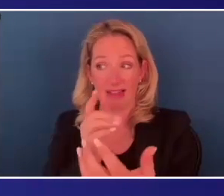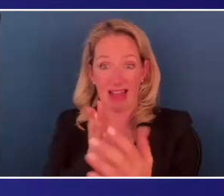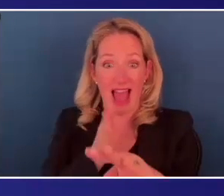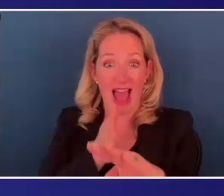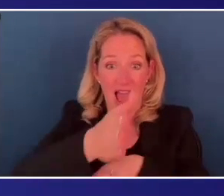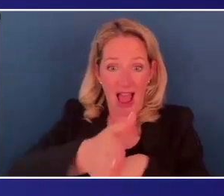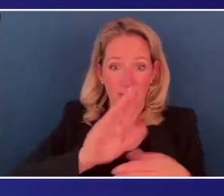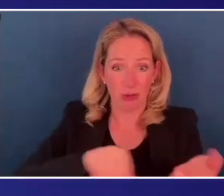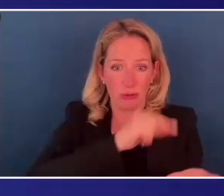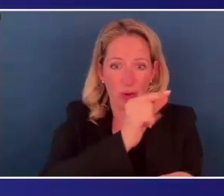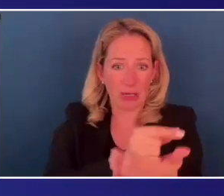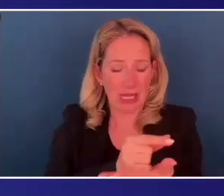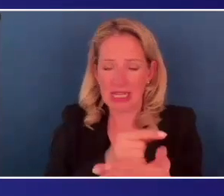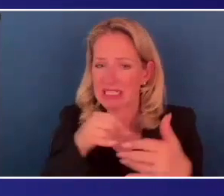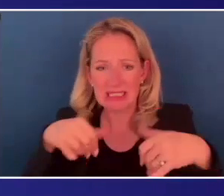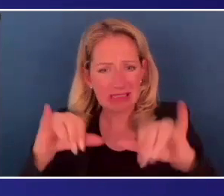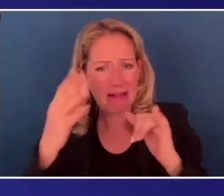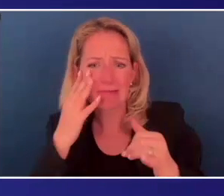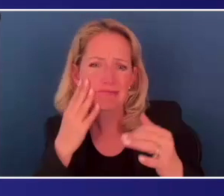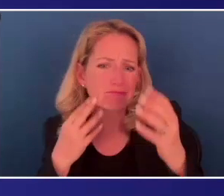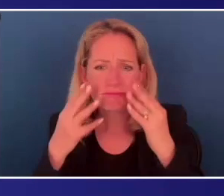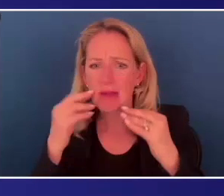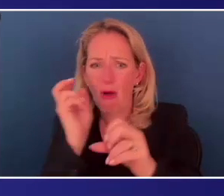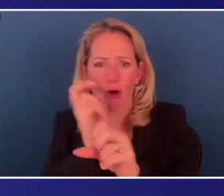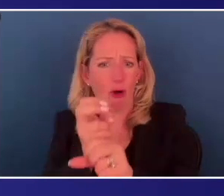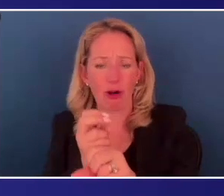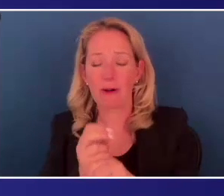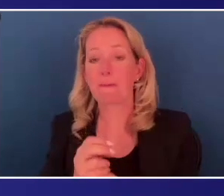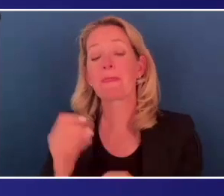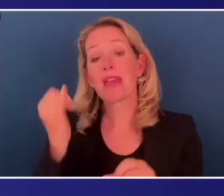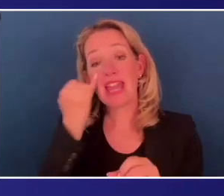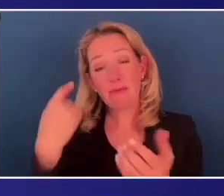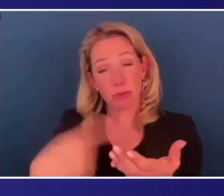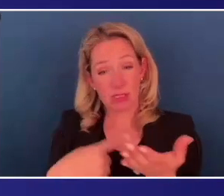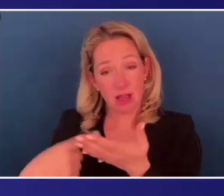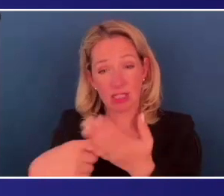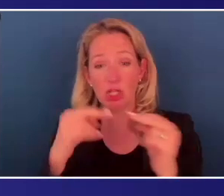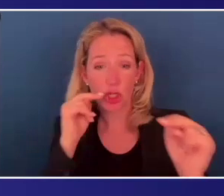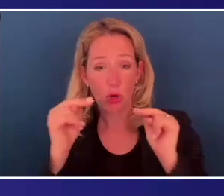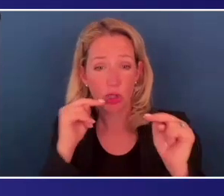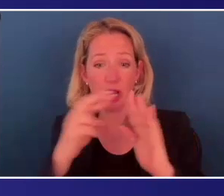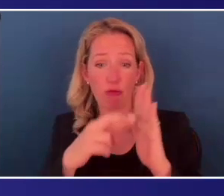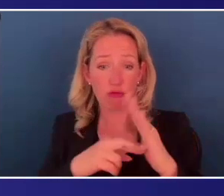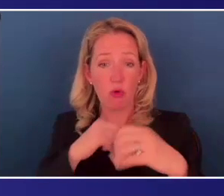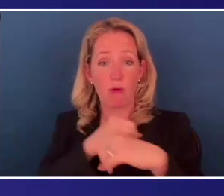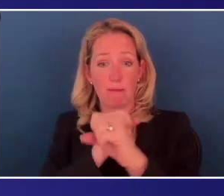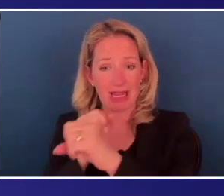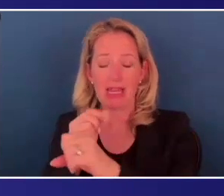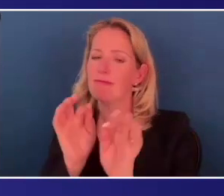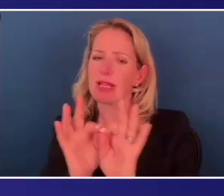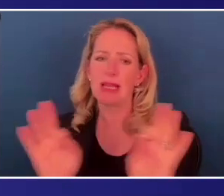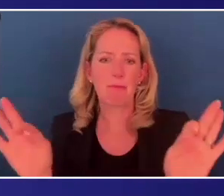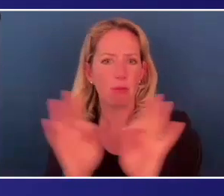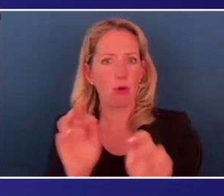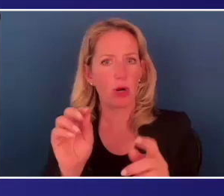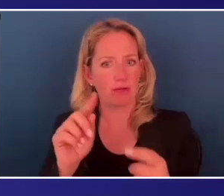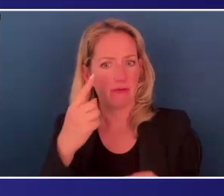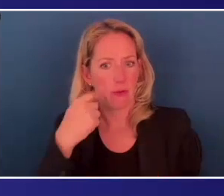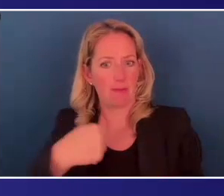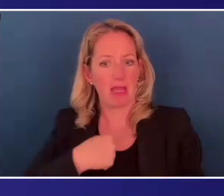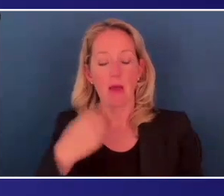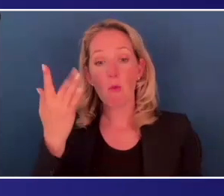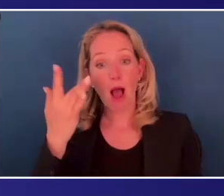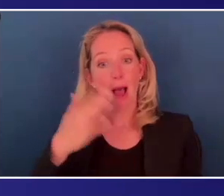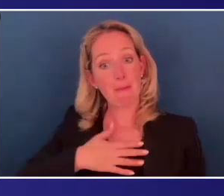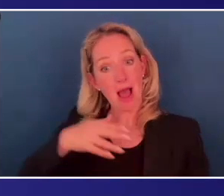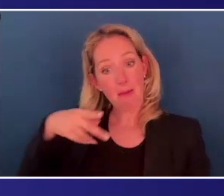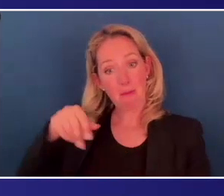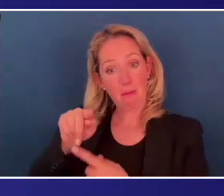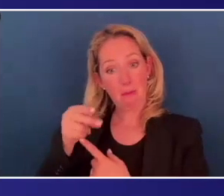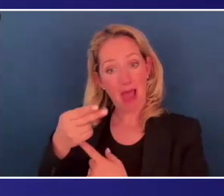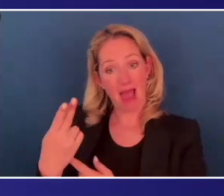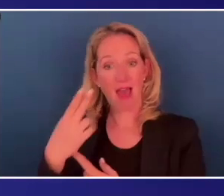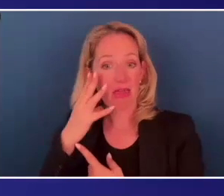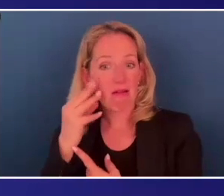When we are talking about something like negotiated rulemaking is very important to me because my path like so many Americans is not necessarily linear.